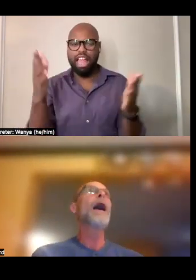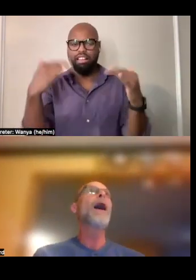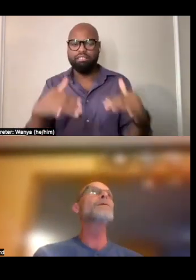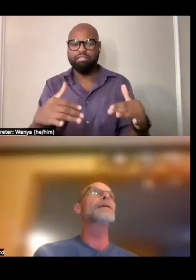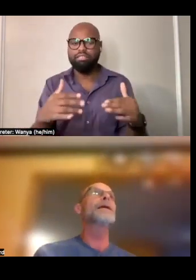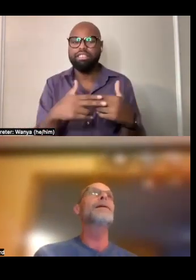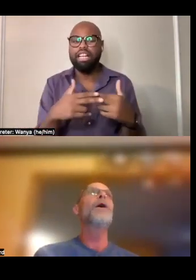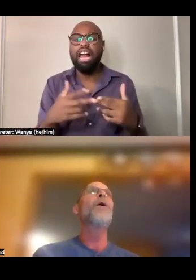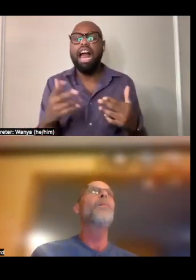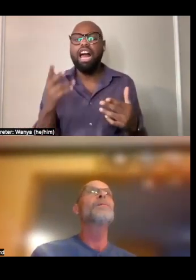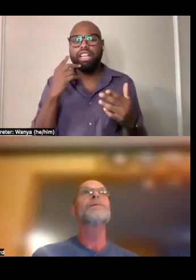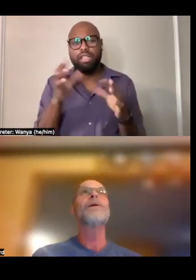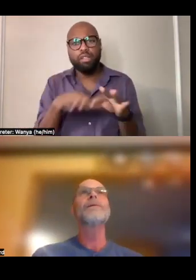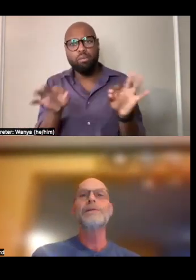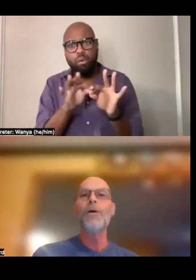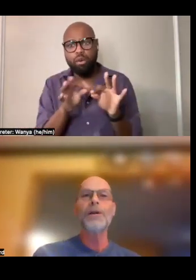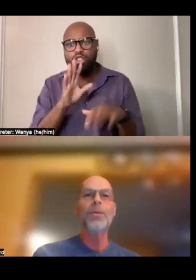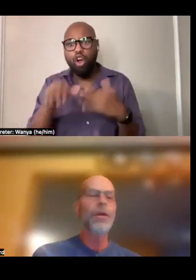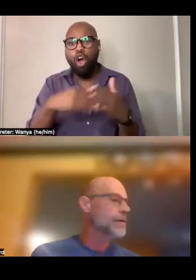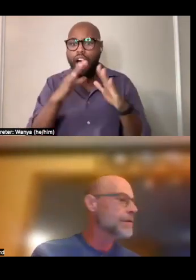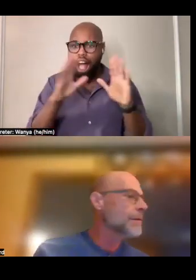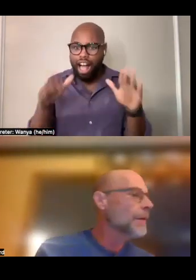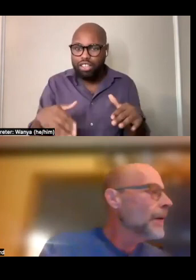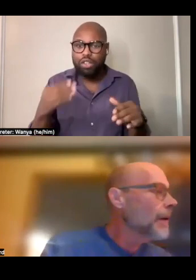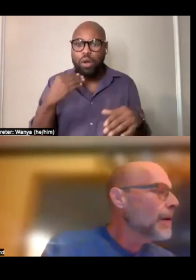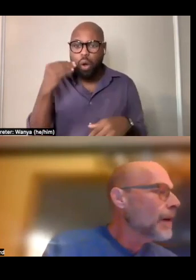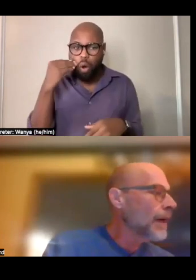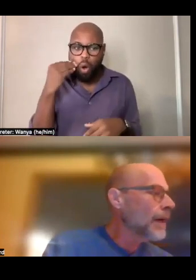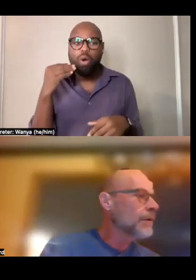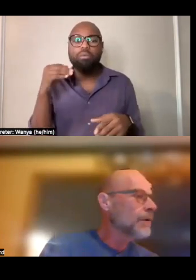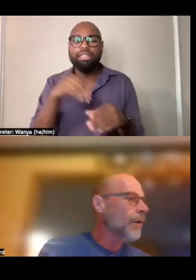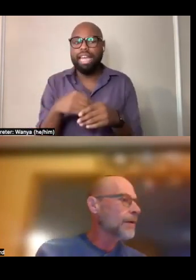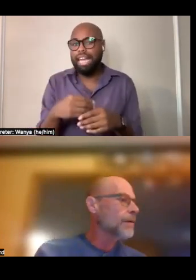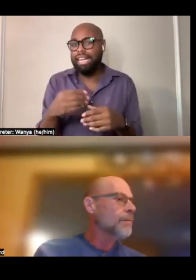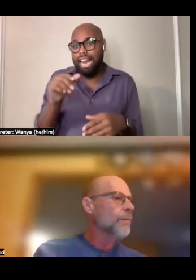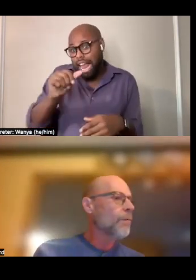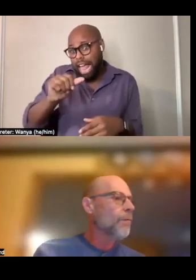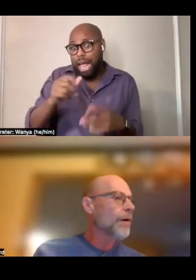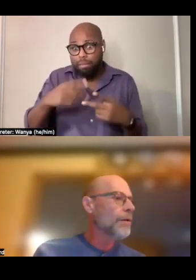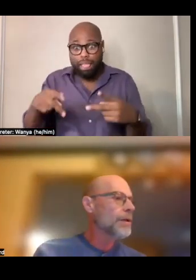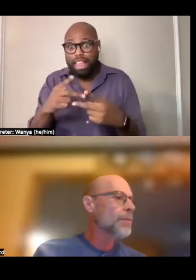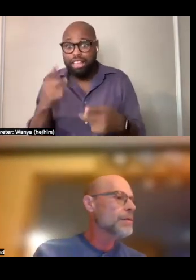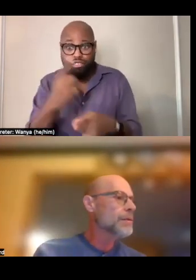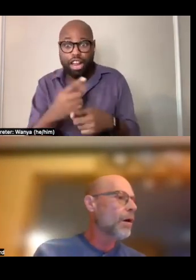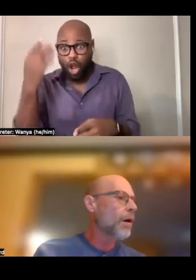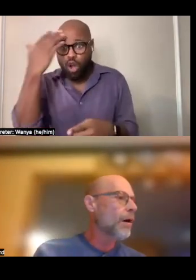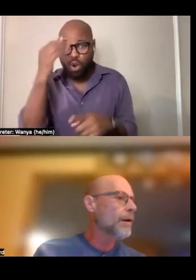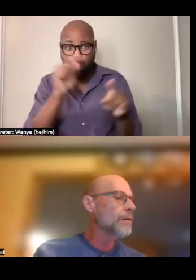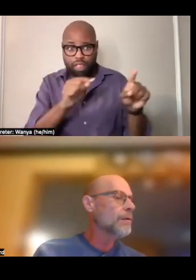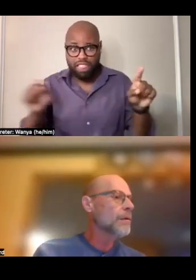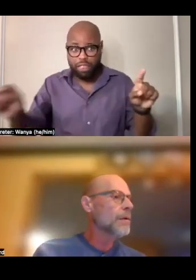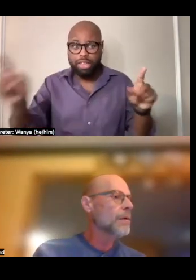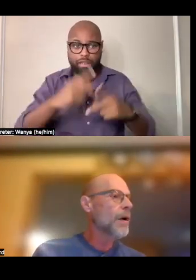housing and homes is all in a place. And knowing where these places are and who